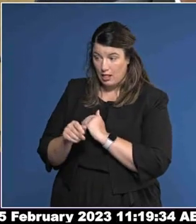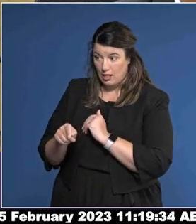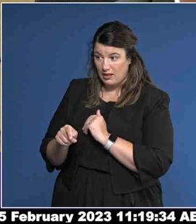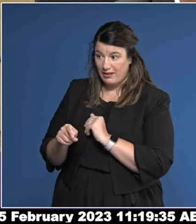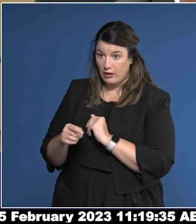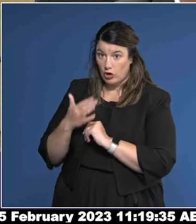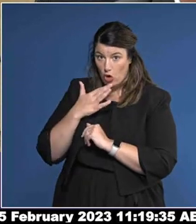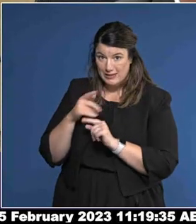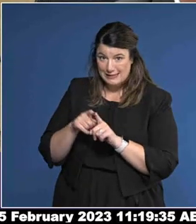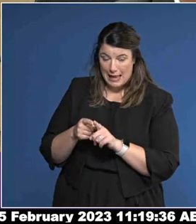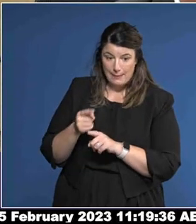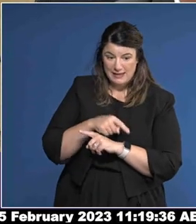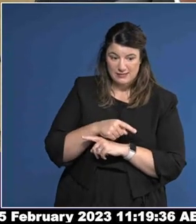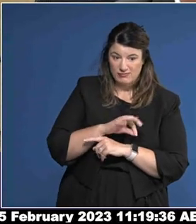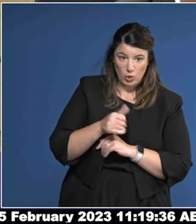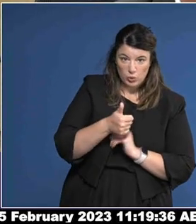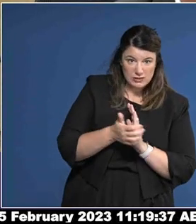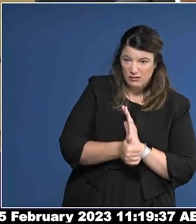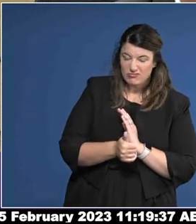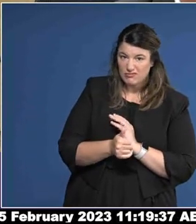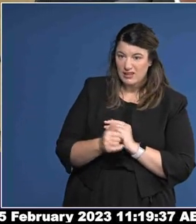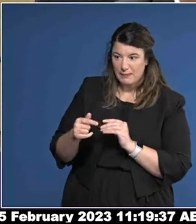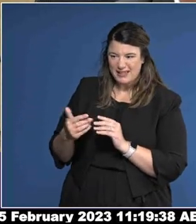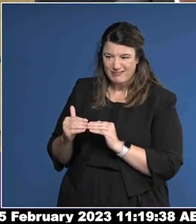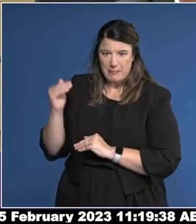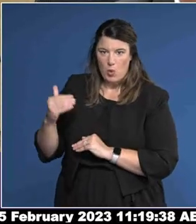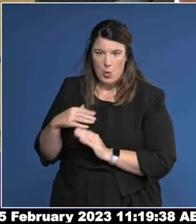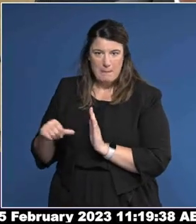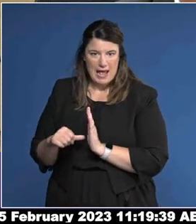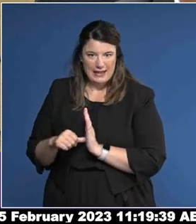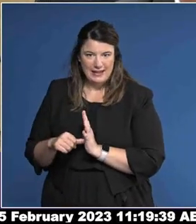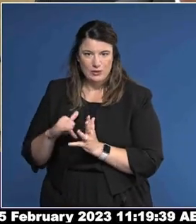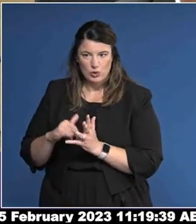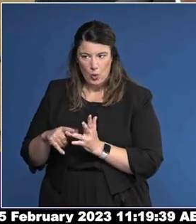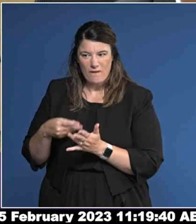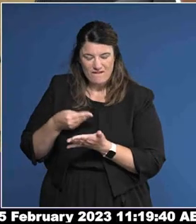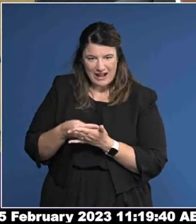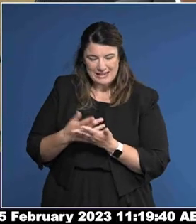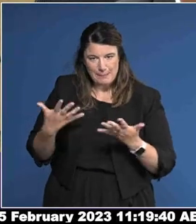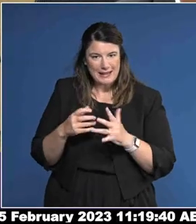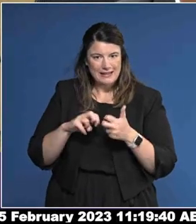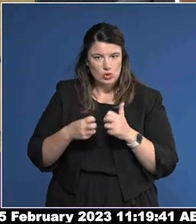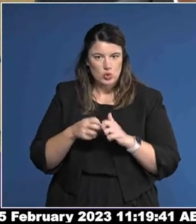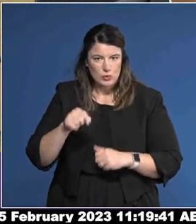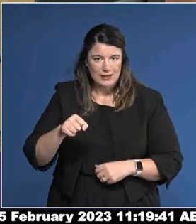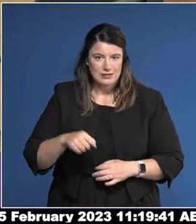Yes. MS EASTMAN: And at Araluen, is funding an issue in terms of the rostering